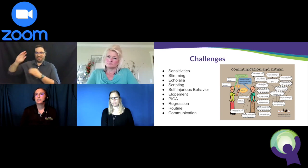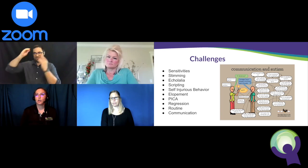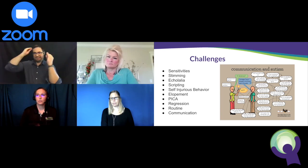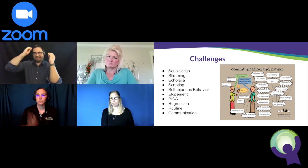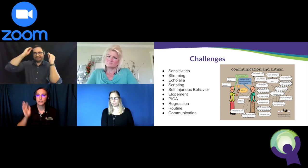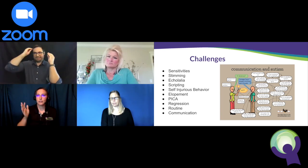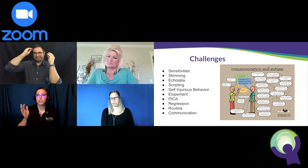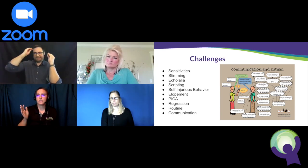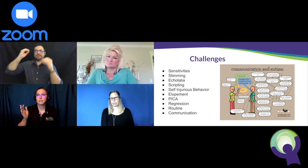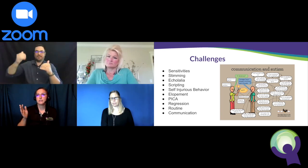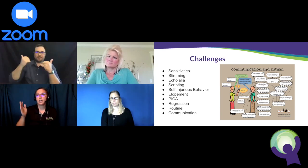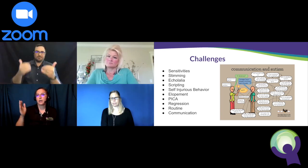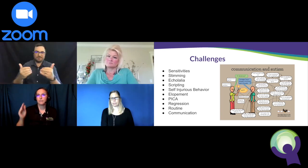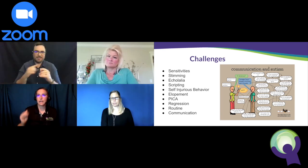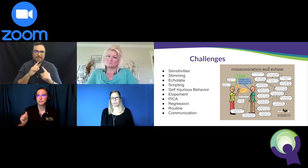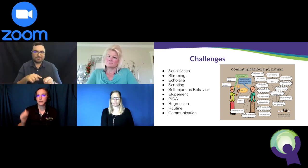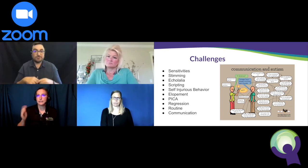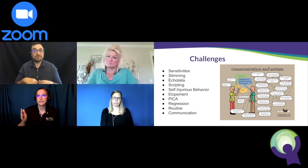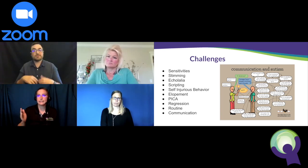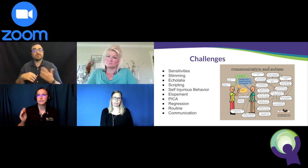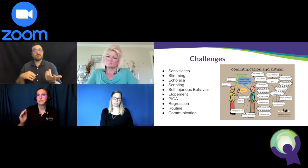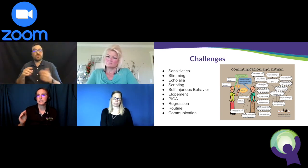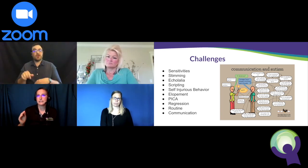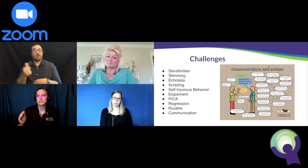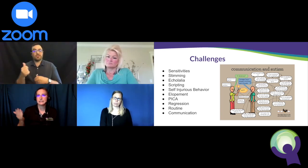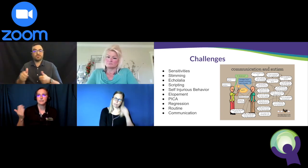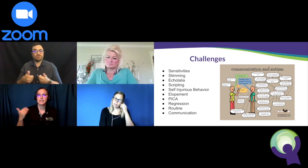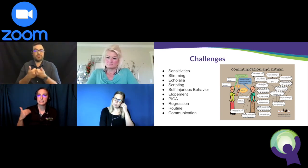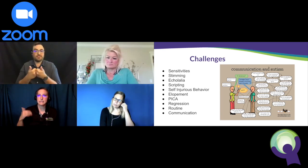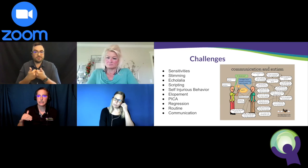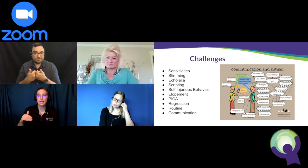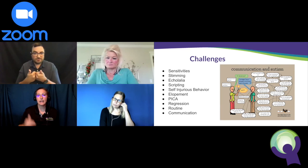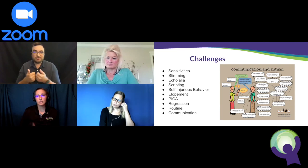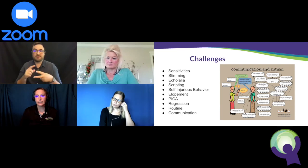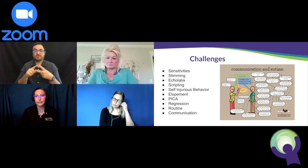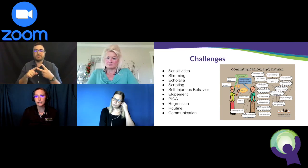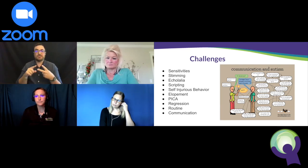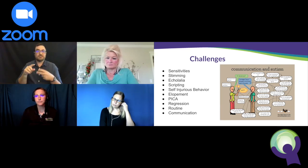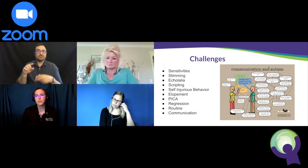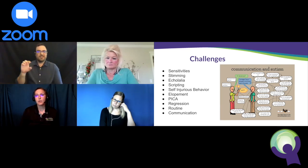So challenges, we've talked about the sensitivities, the stimming, echolalia.